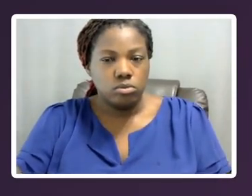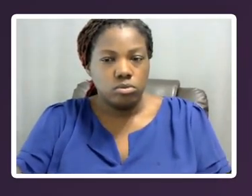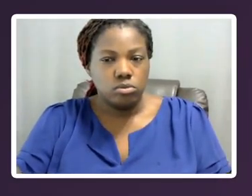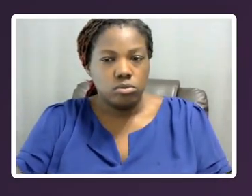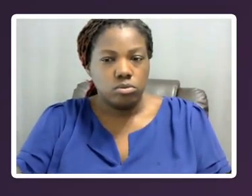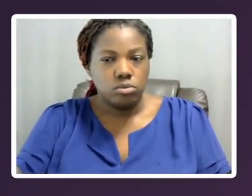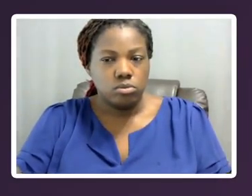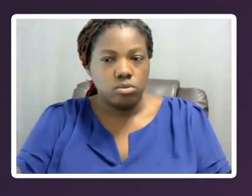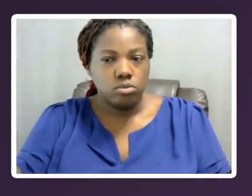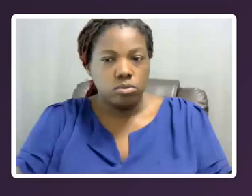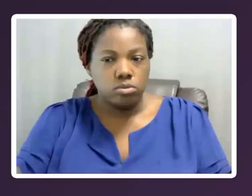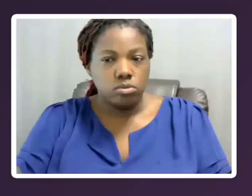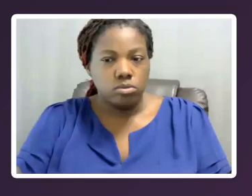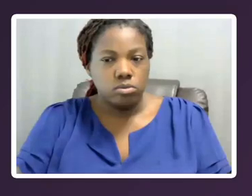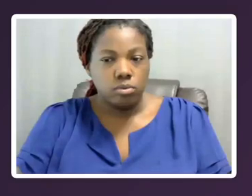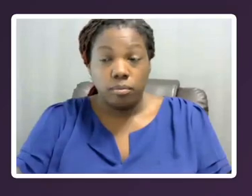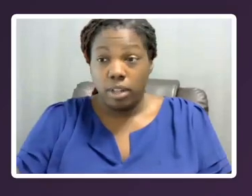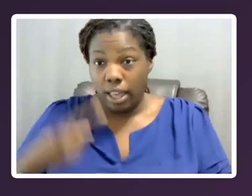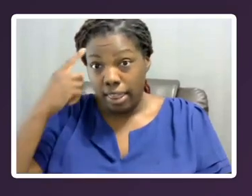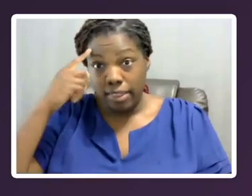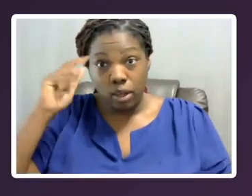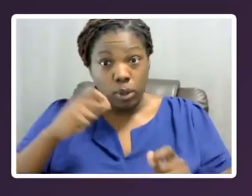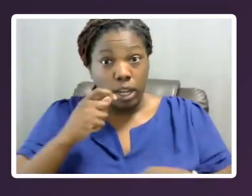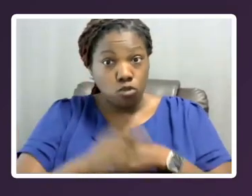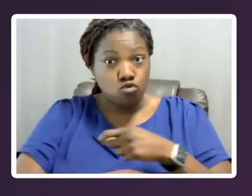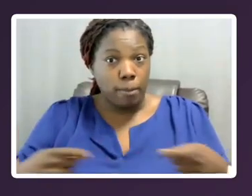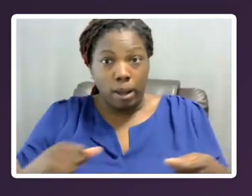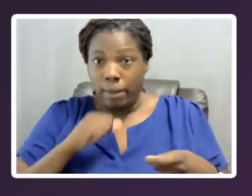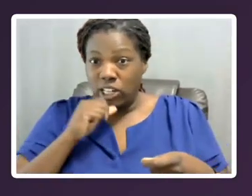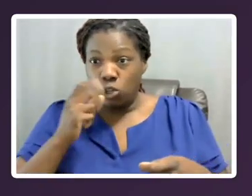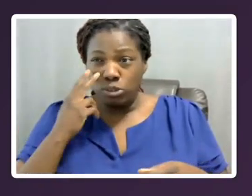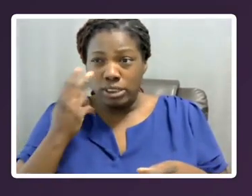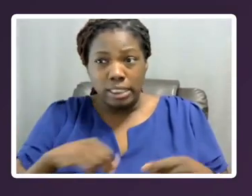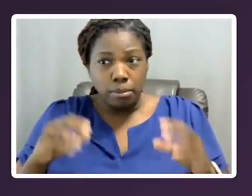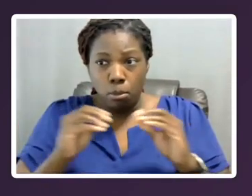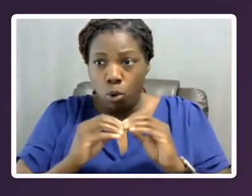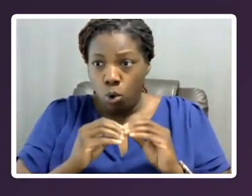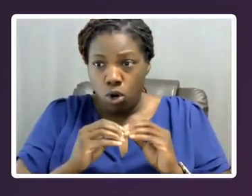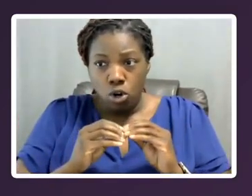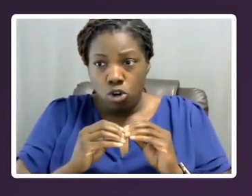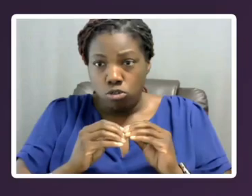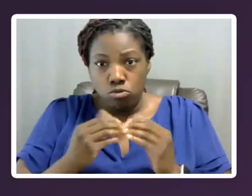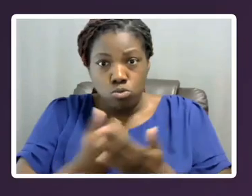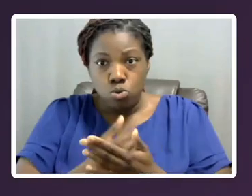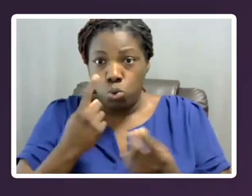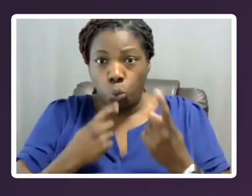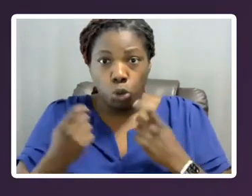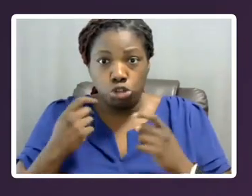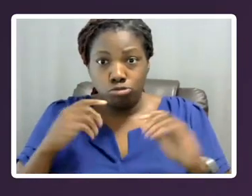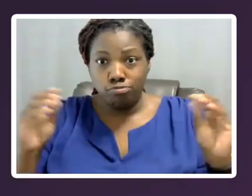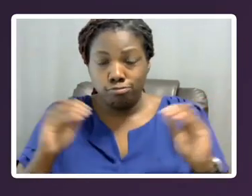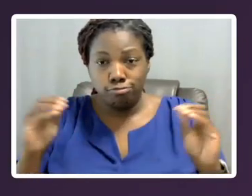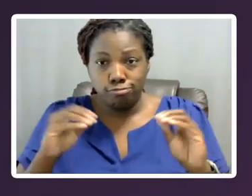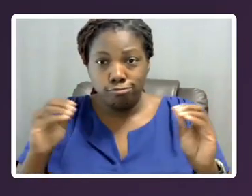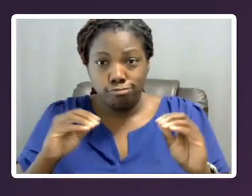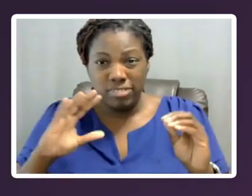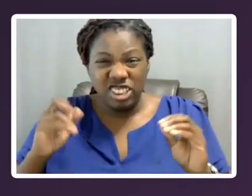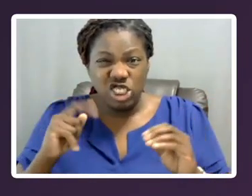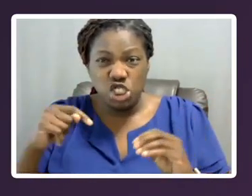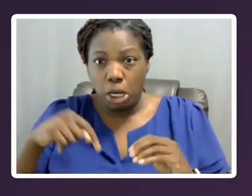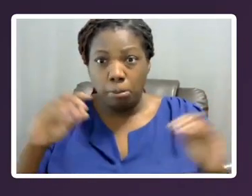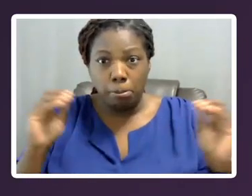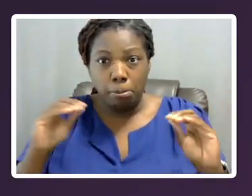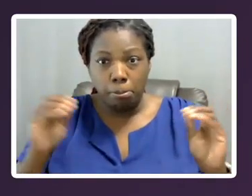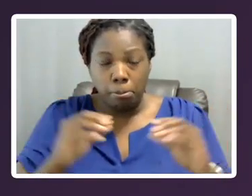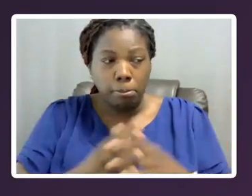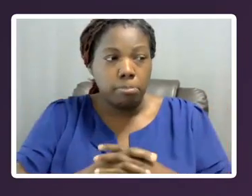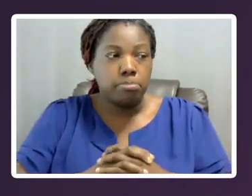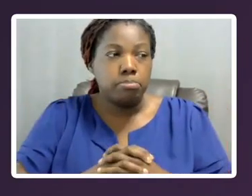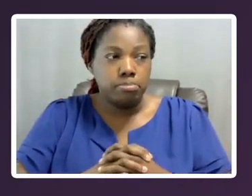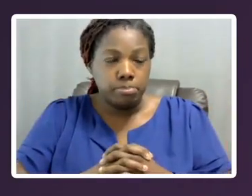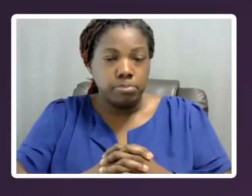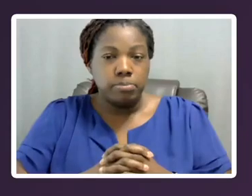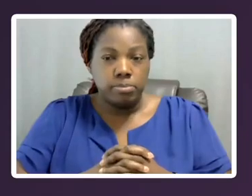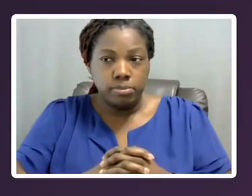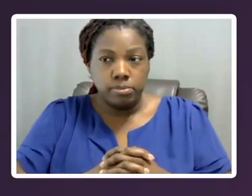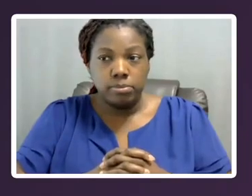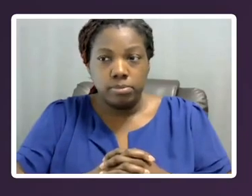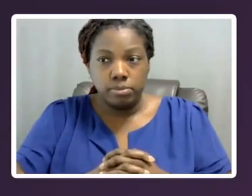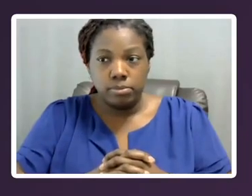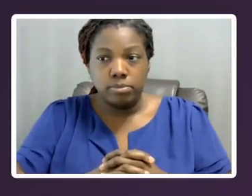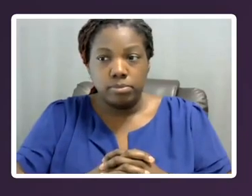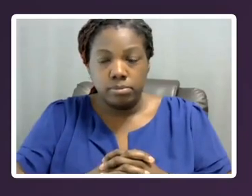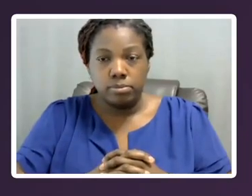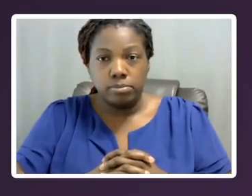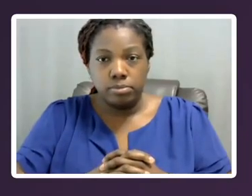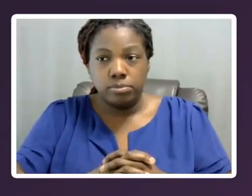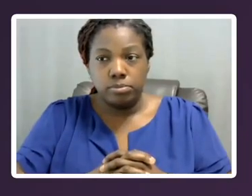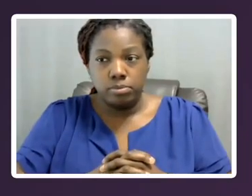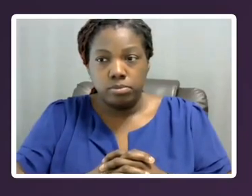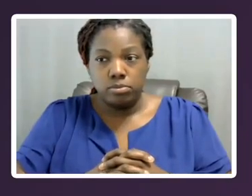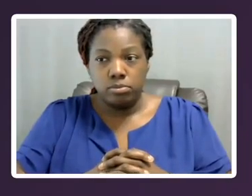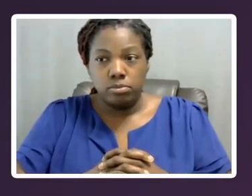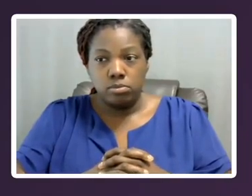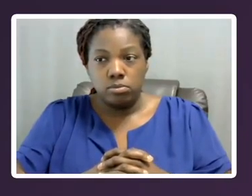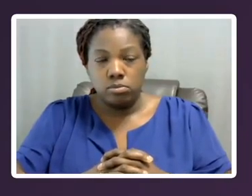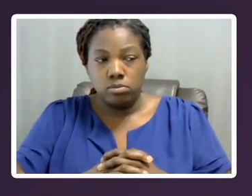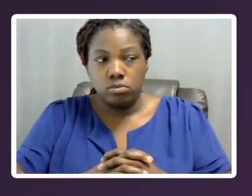can wrap up. I don't see any more new questions in the chat here. All right.